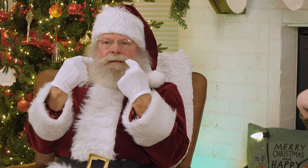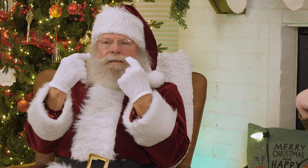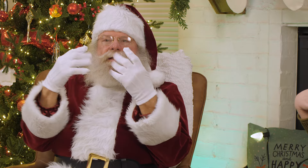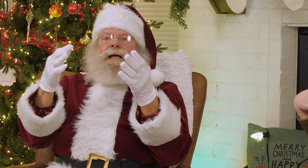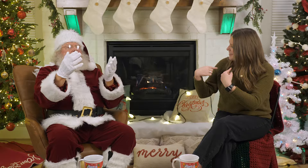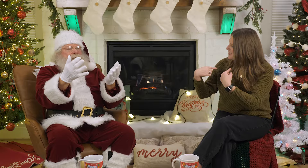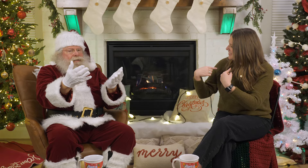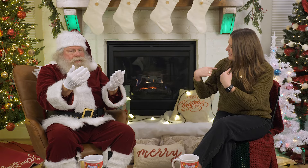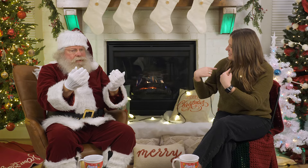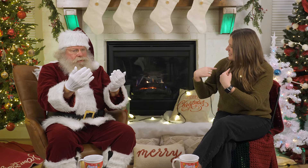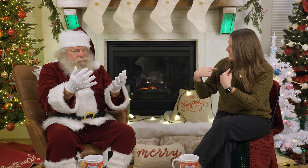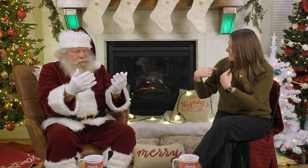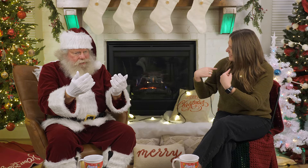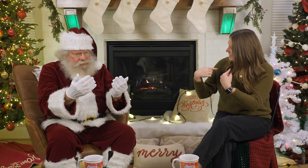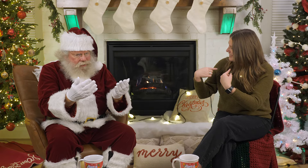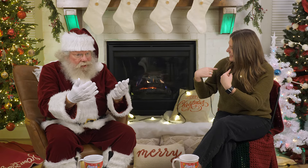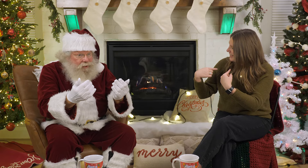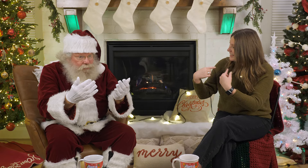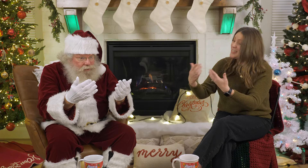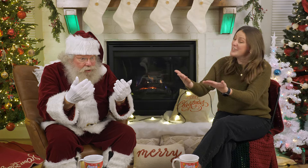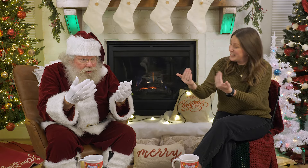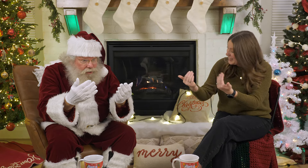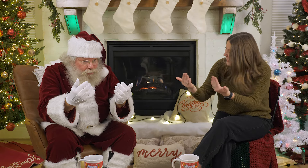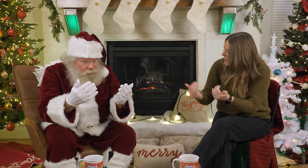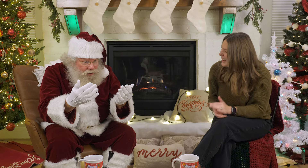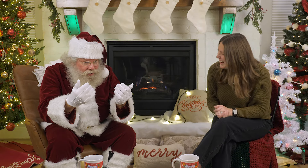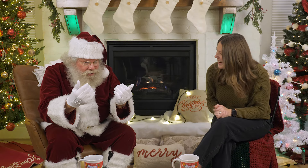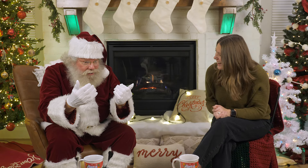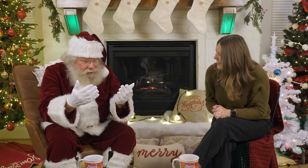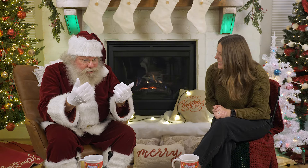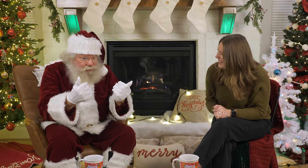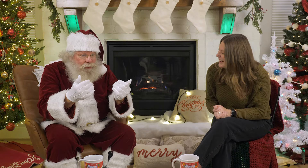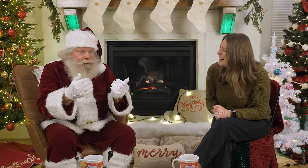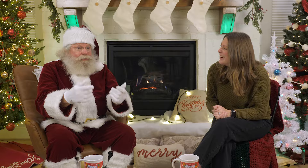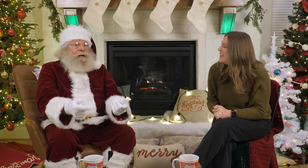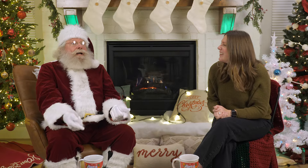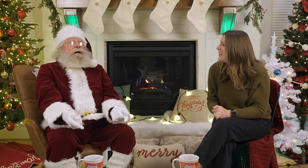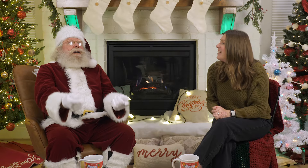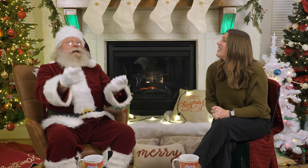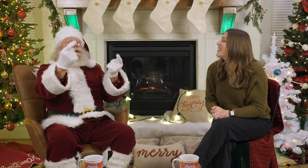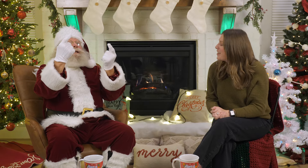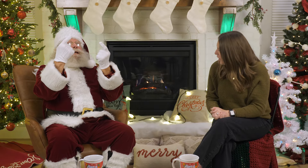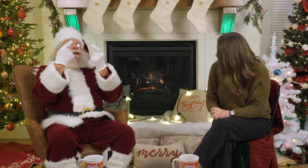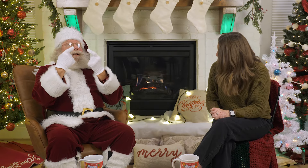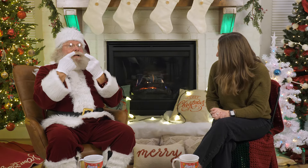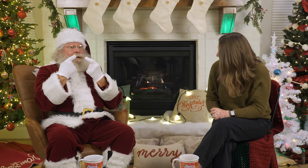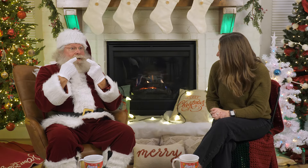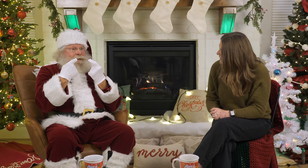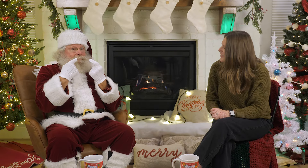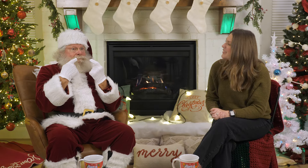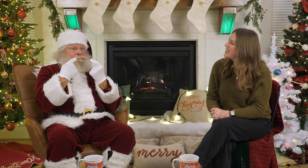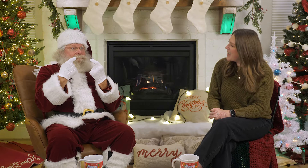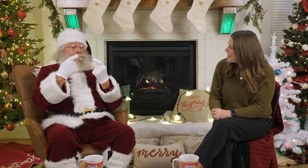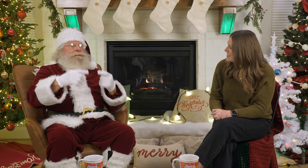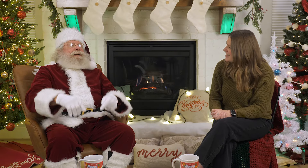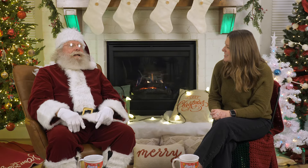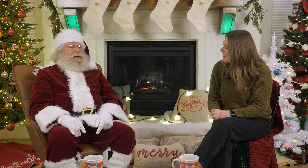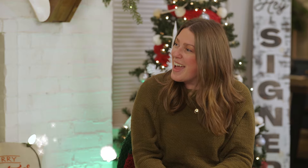yes, I do this a lot with the little ones. You do. So come. Come. Yes.